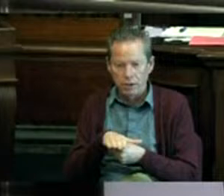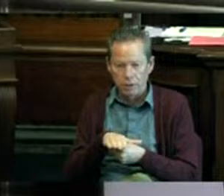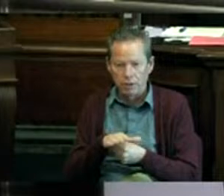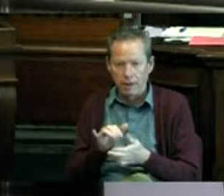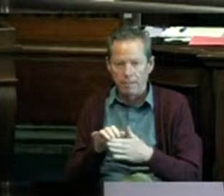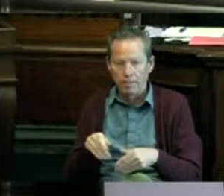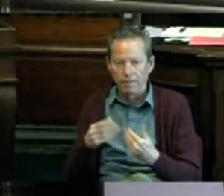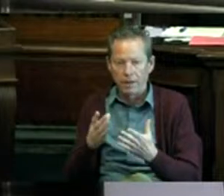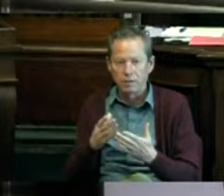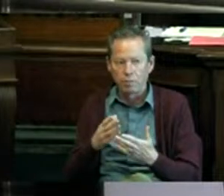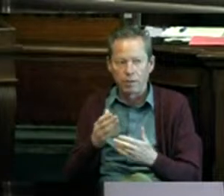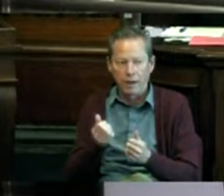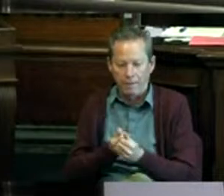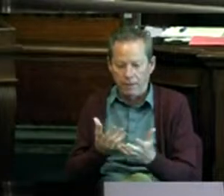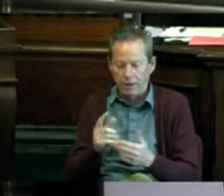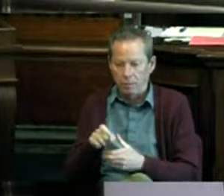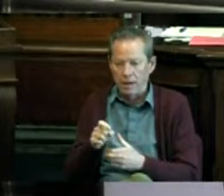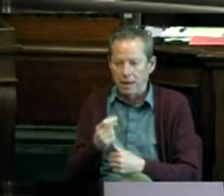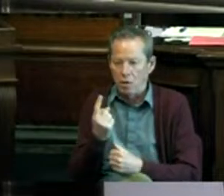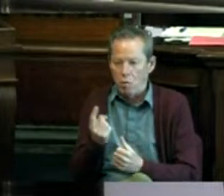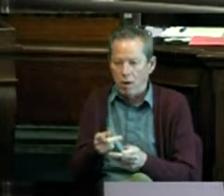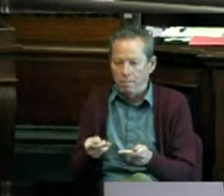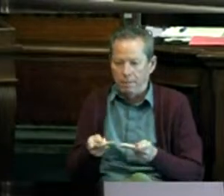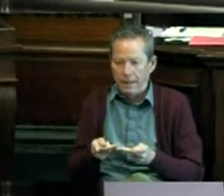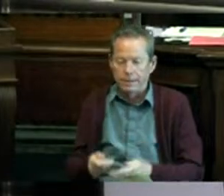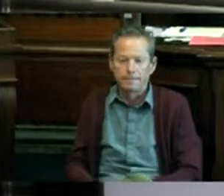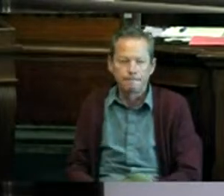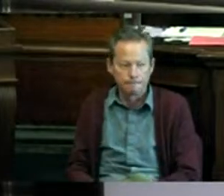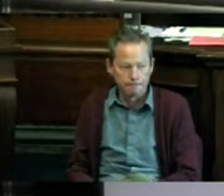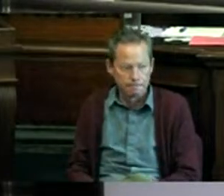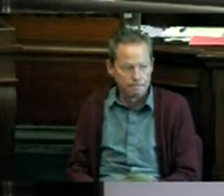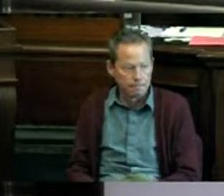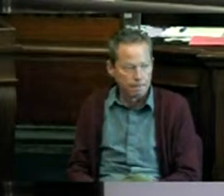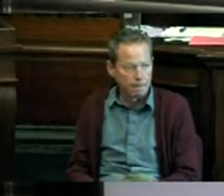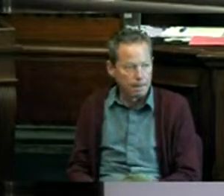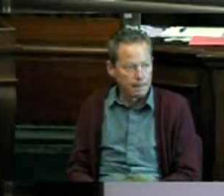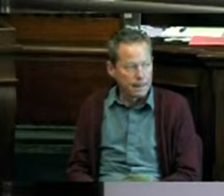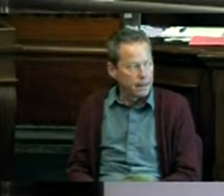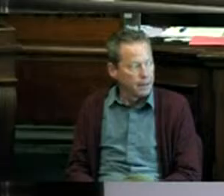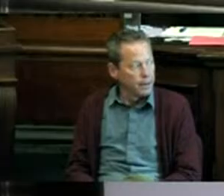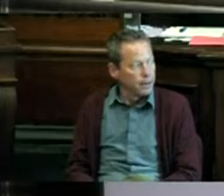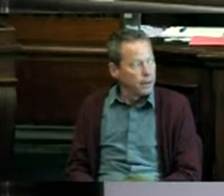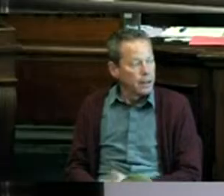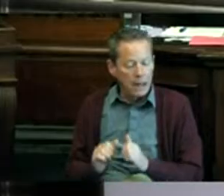mitigate those risks. Again, a centralized location that will